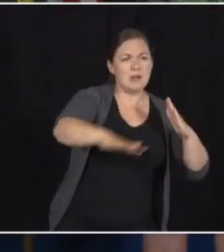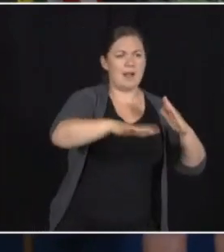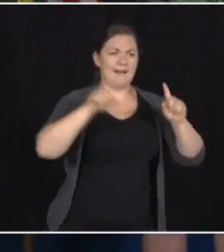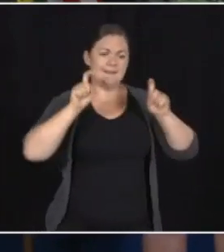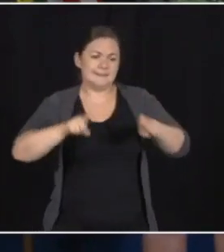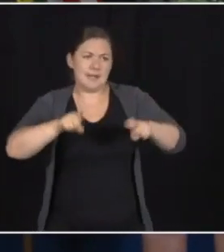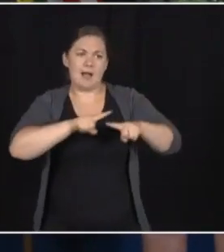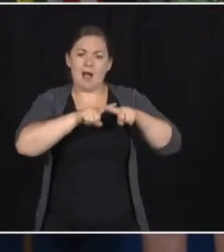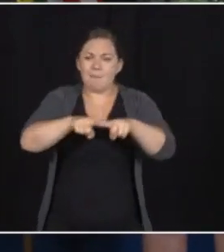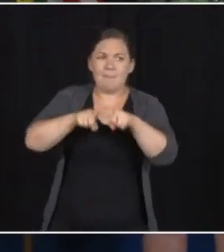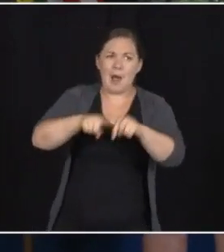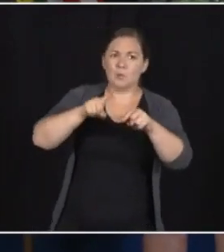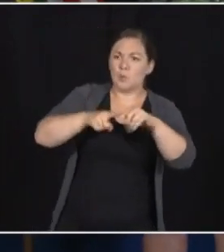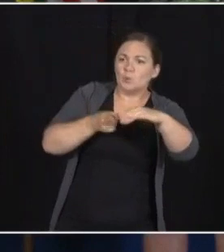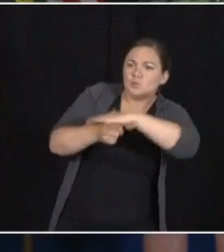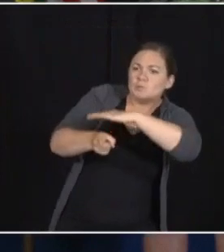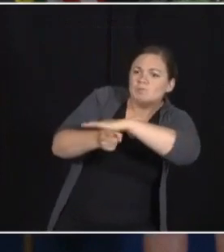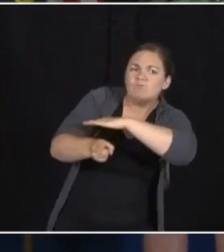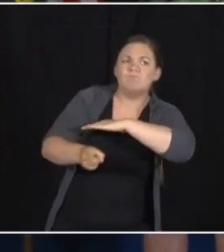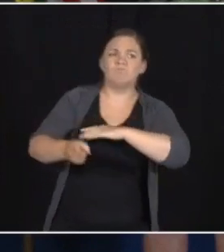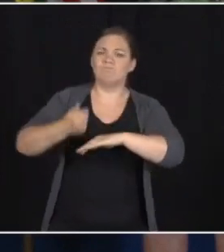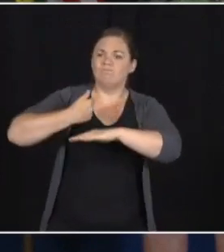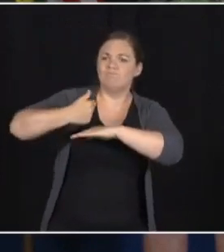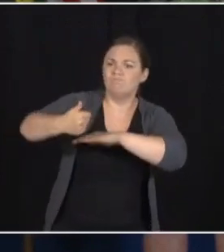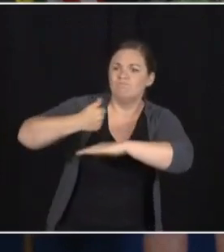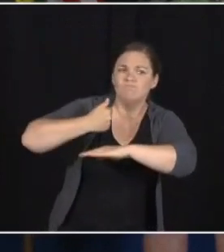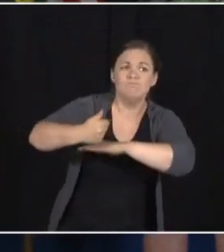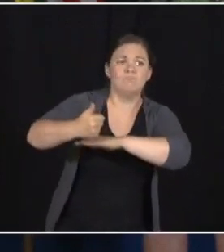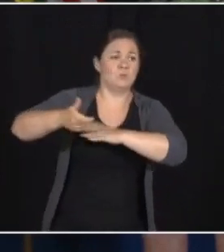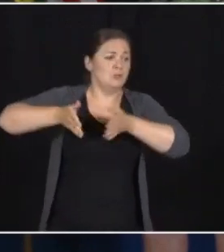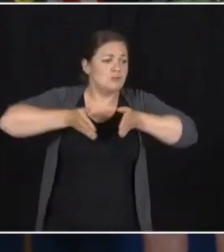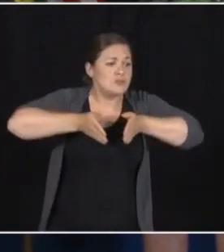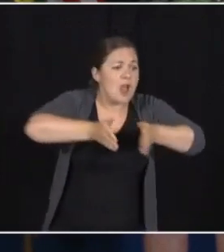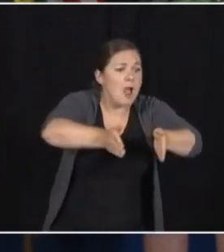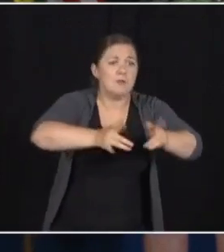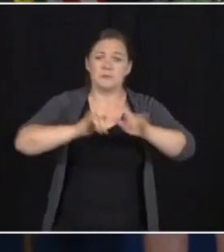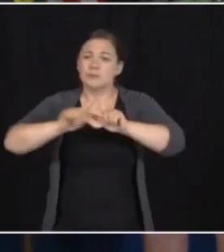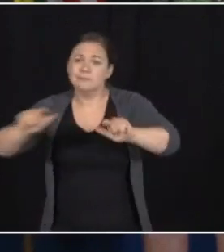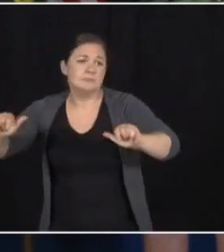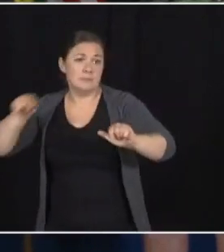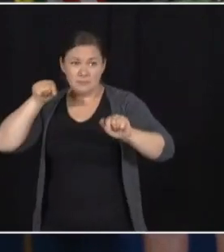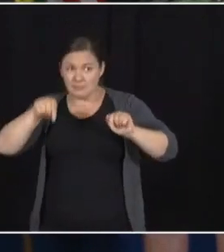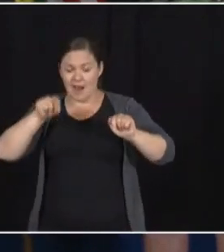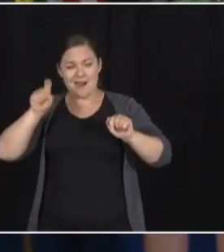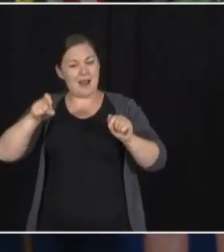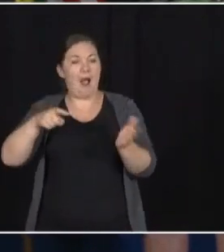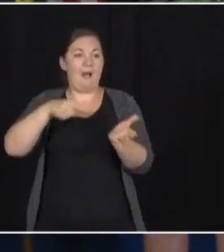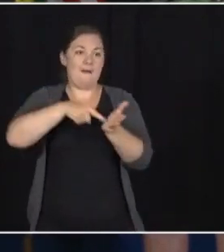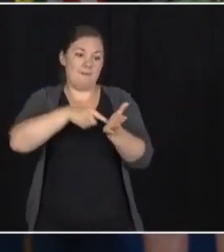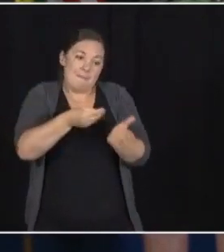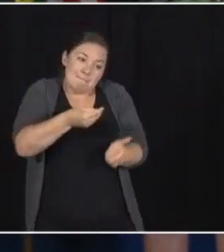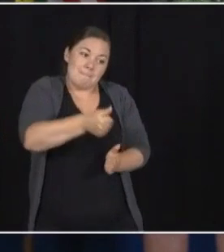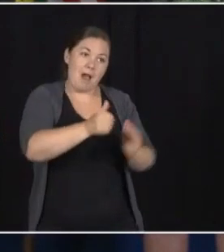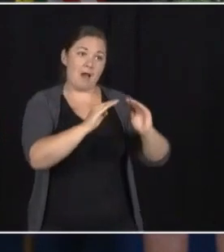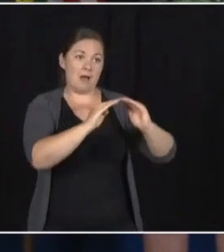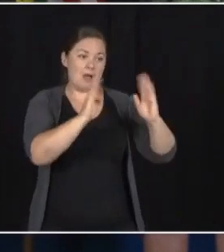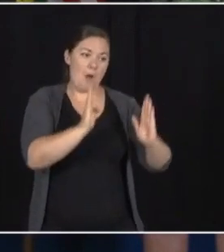the rights of property owners. As we start to reopen the province and build our economy, our government recognizes that communities need liable transit, transportation